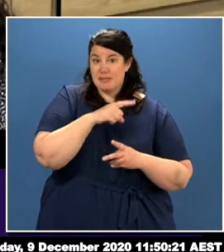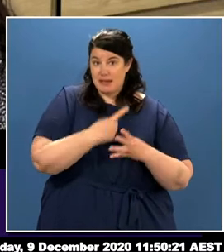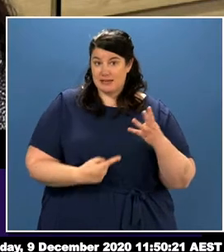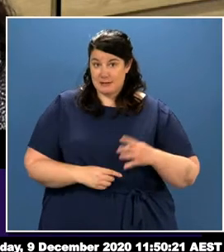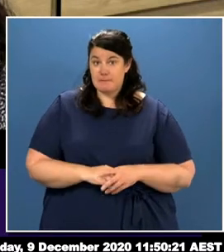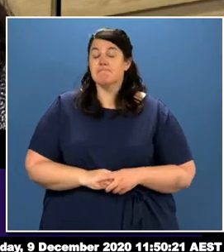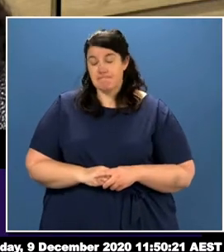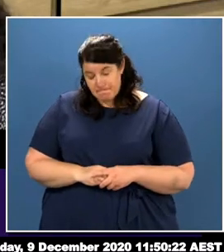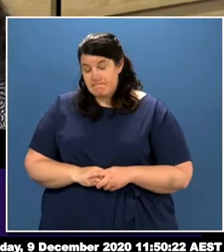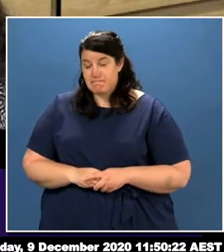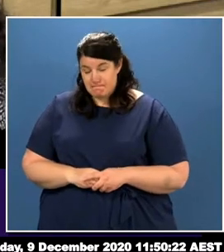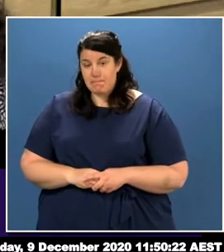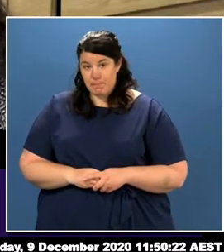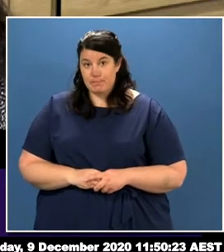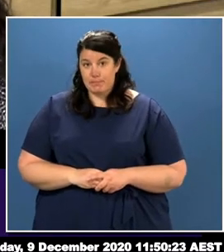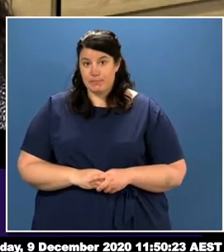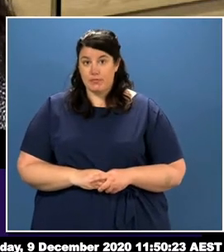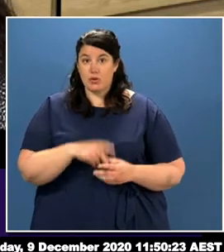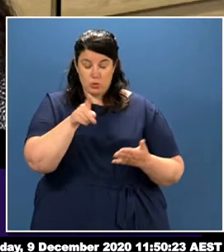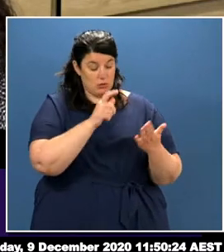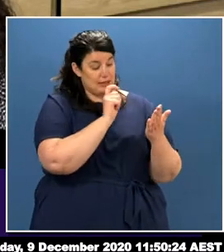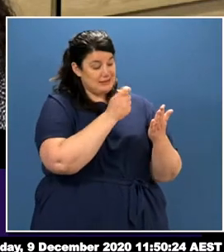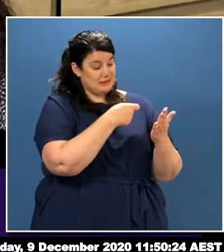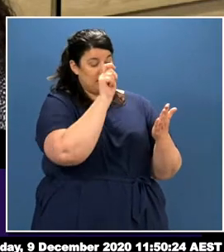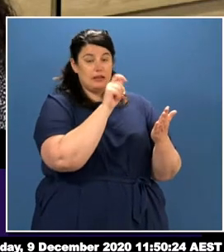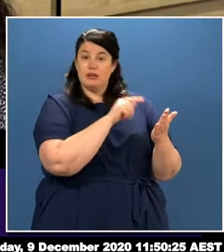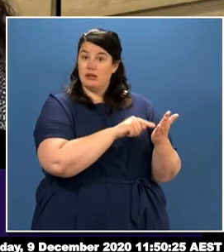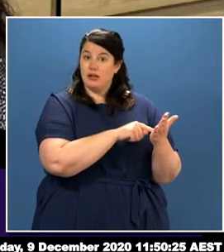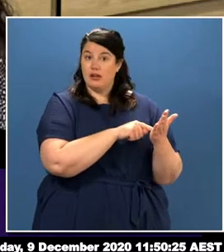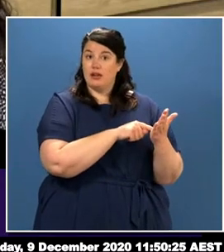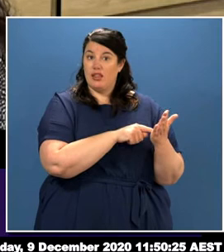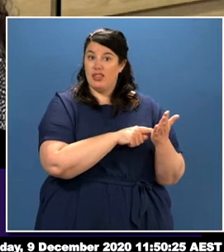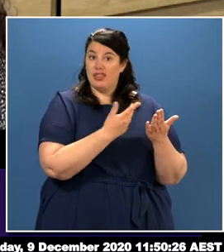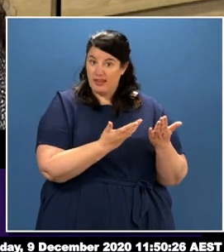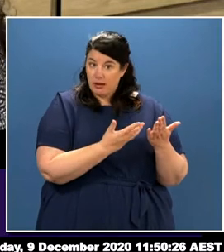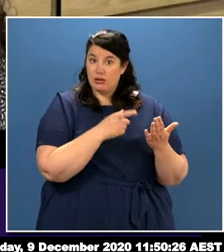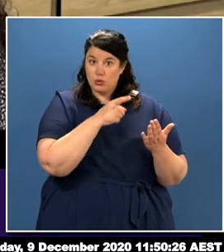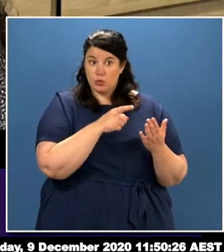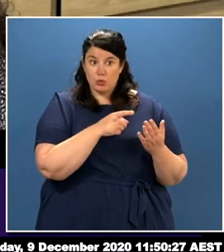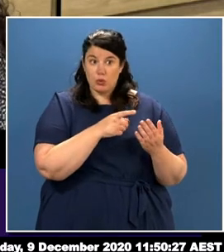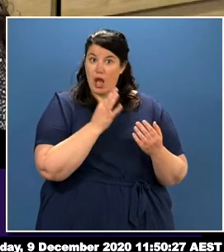I did. And having checked that box, did you then go further and at